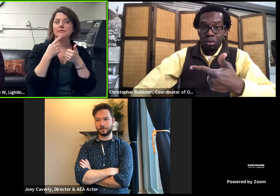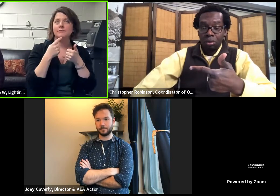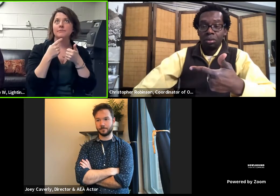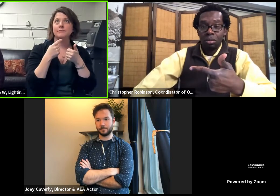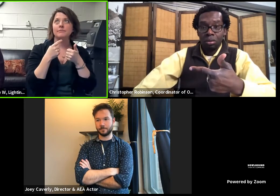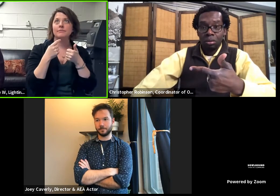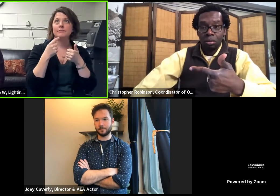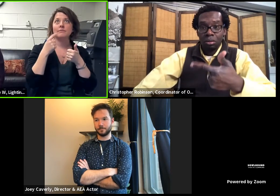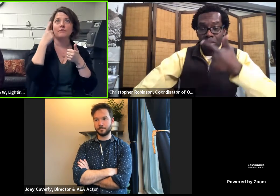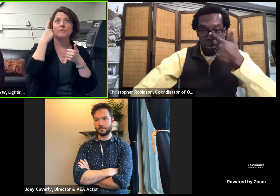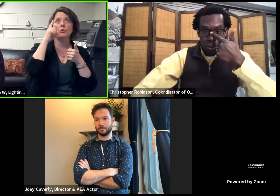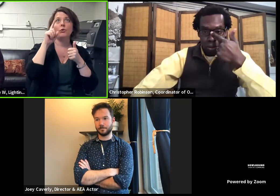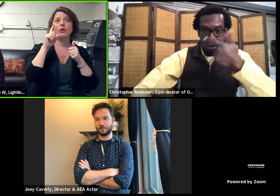but that could be a bit of a challenge